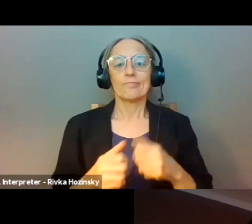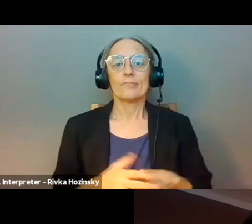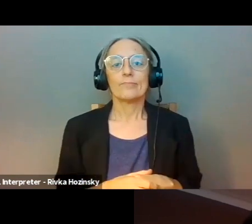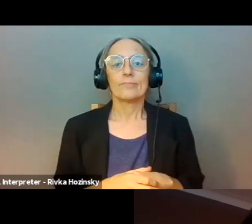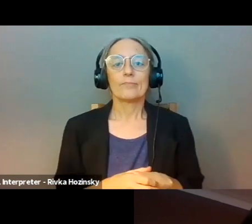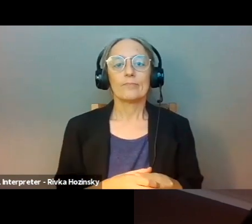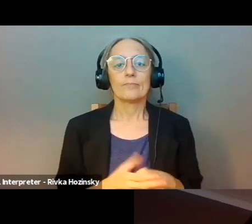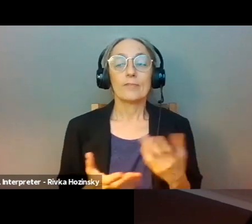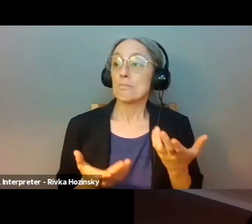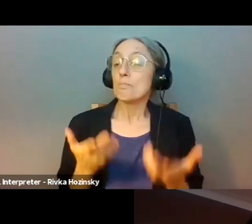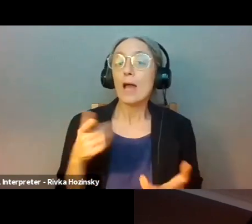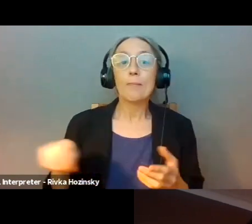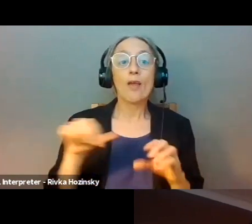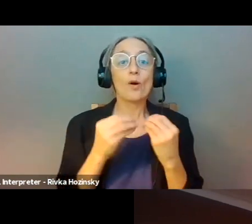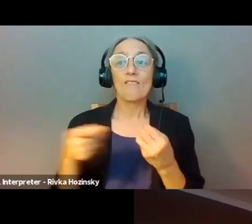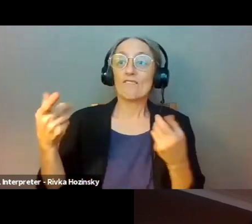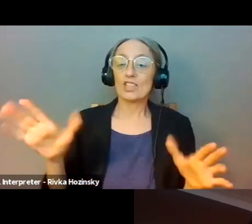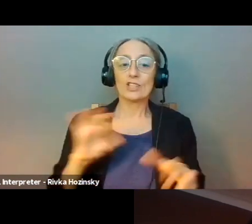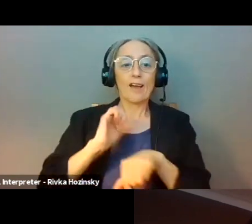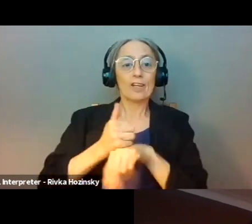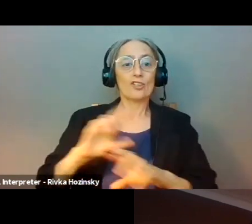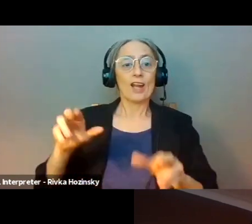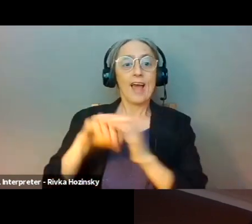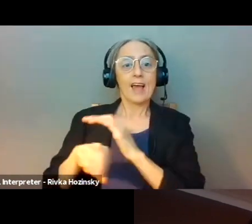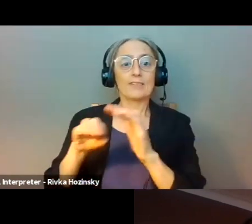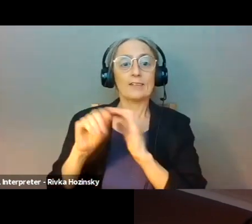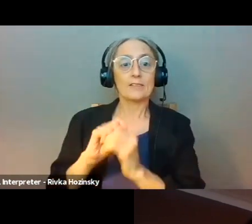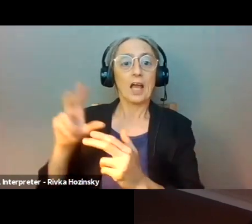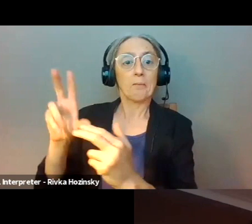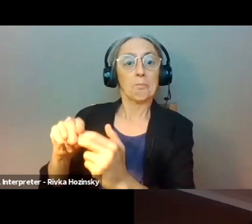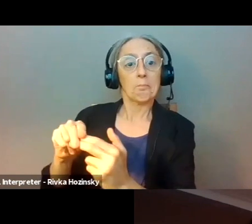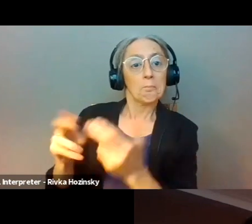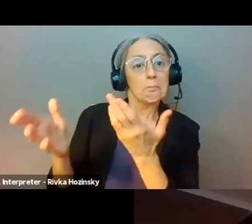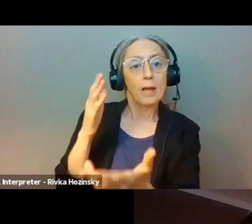already built out that you might not even know that you could have access to. So thank you for that, Marcus.